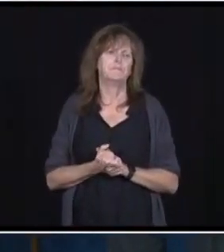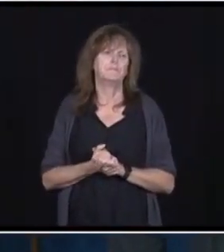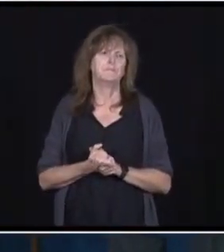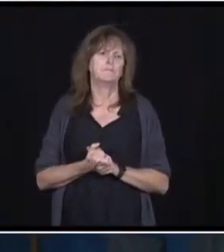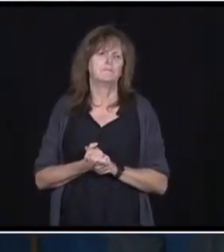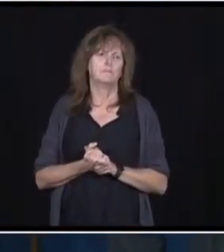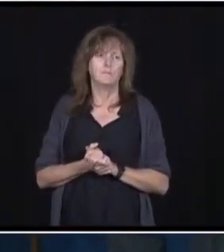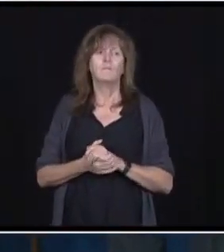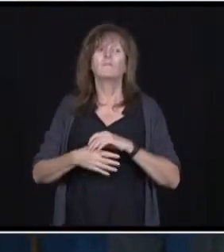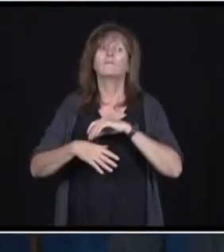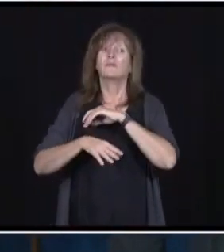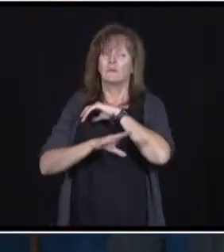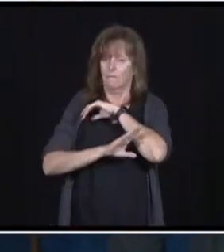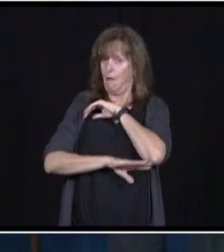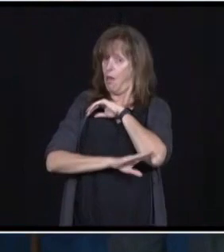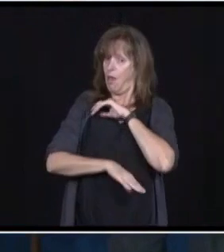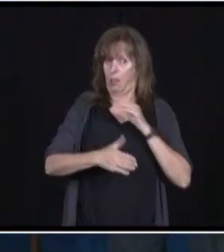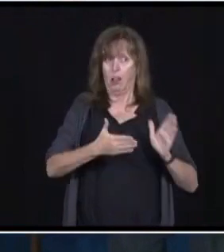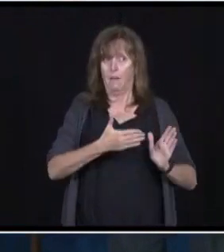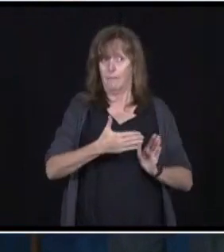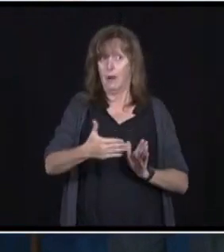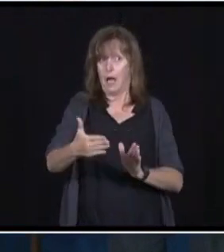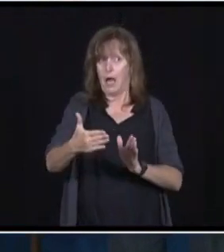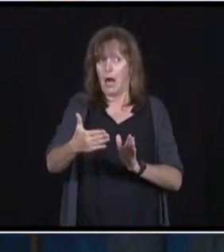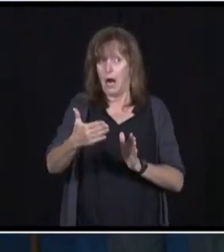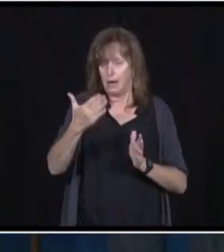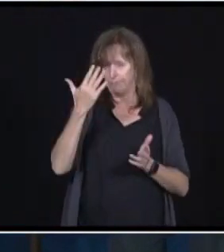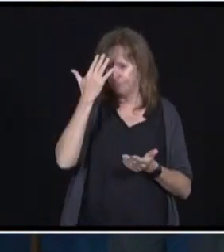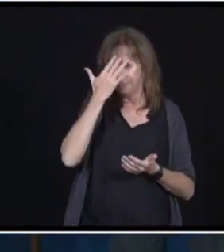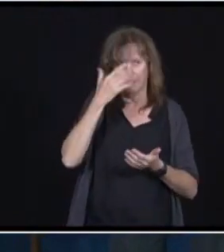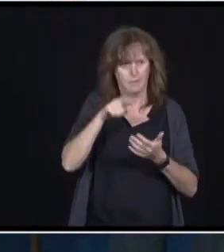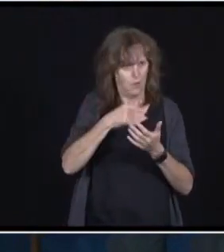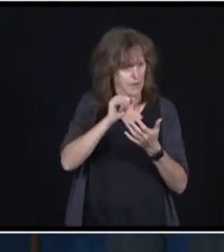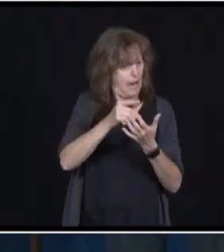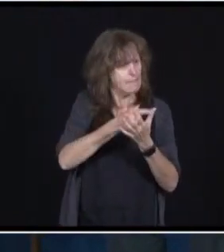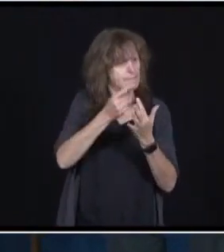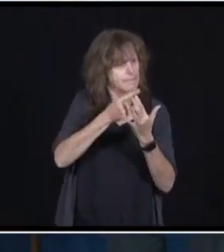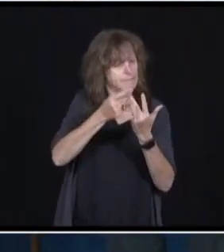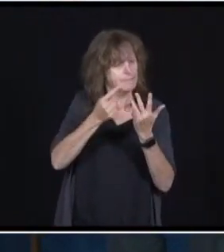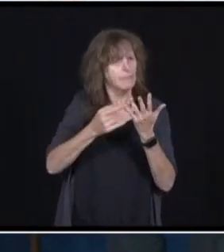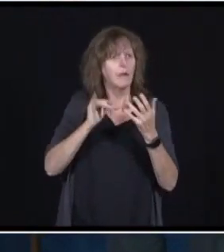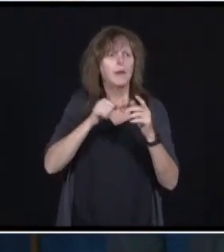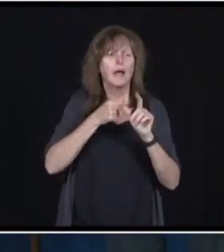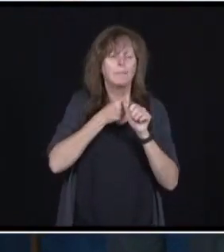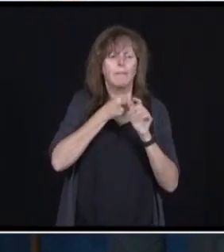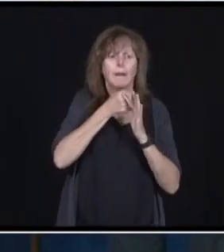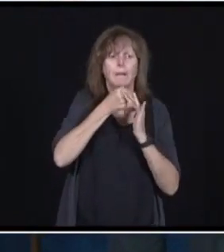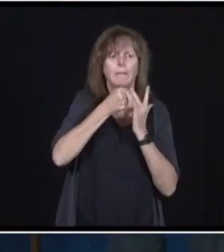All of the chief medical officers out there along with Ontario health. They are doing a great job.